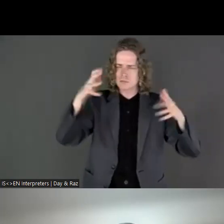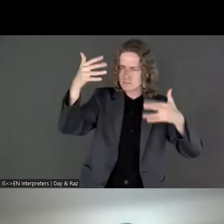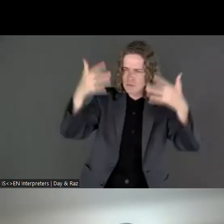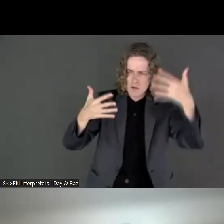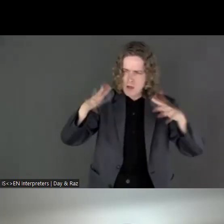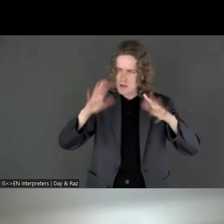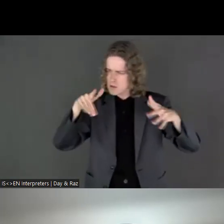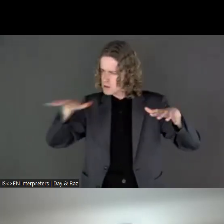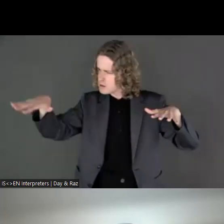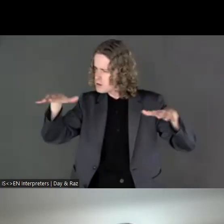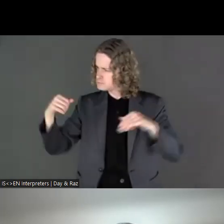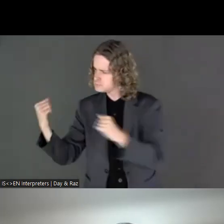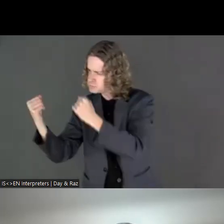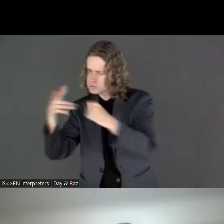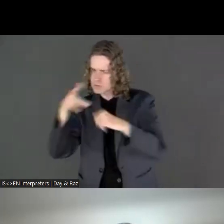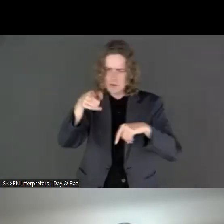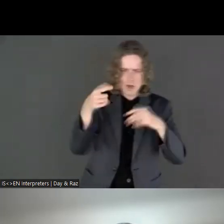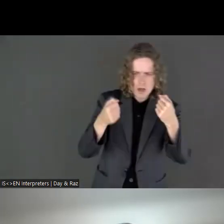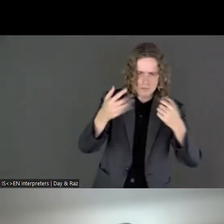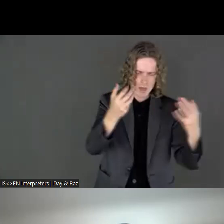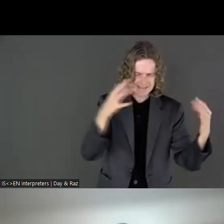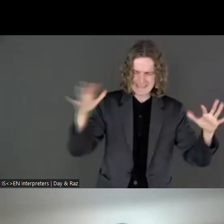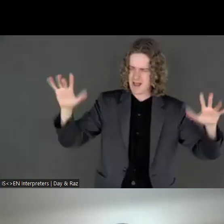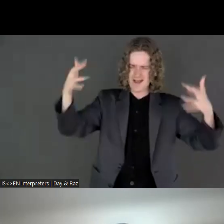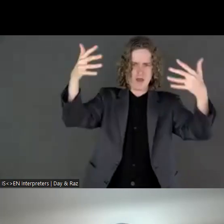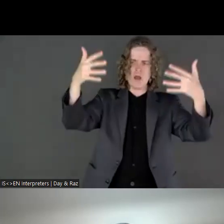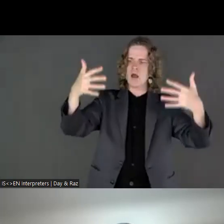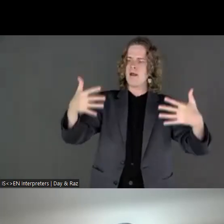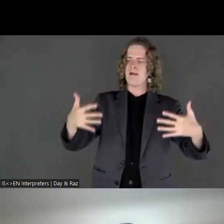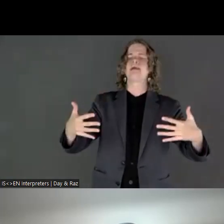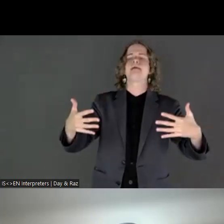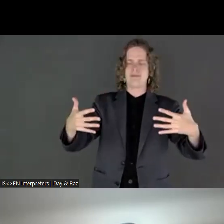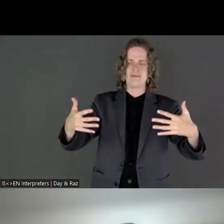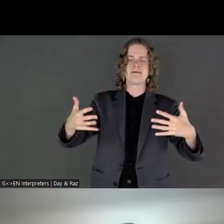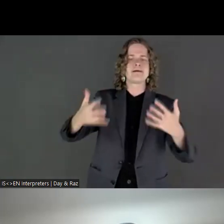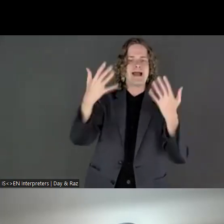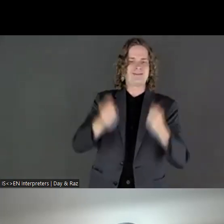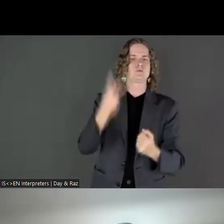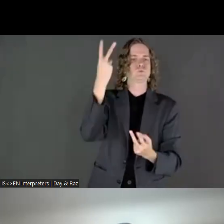at the country level and there are two ways that it is being tracked. One there is the